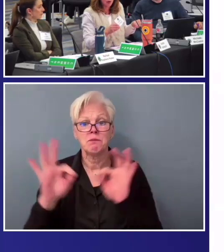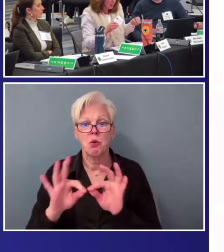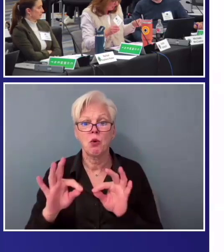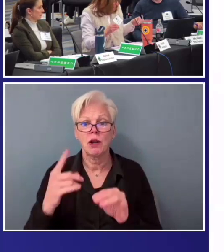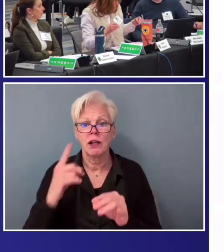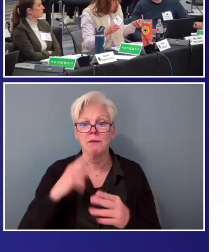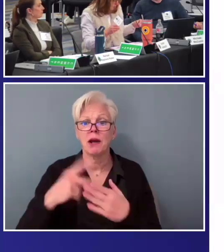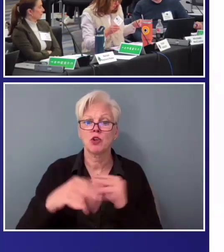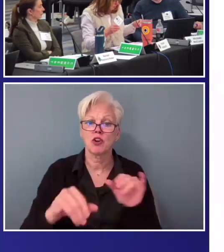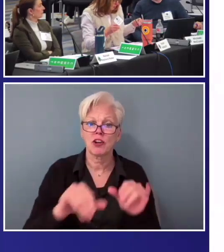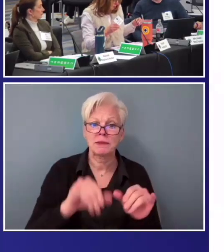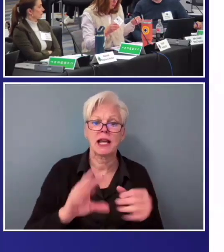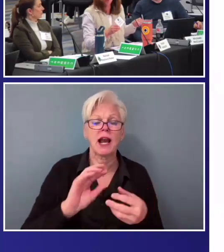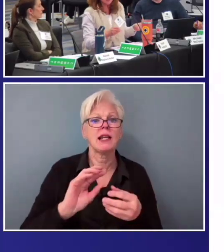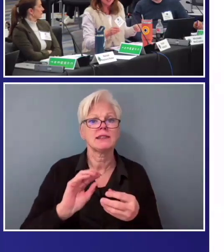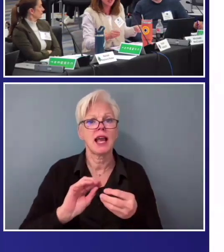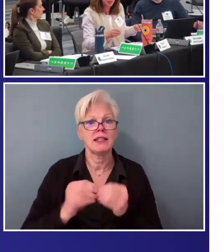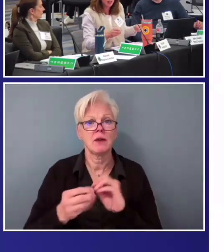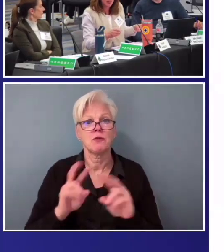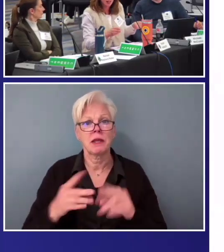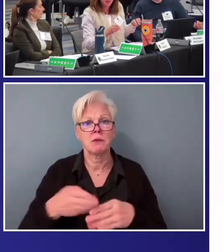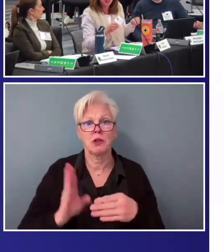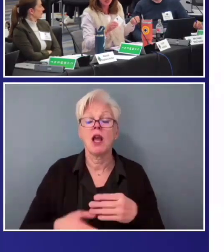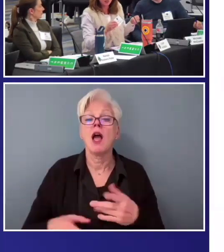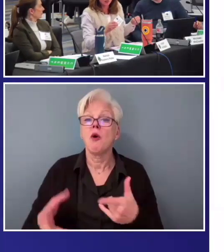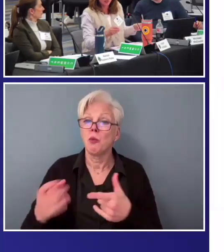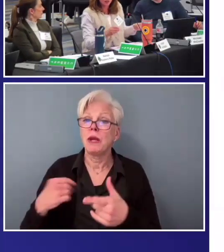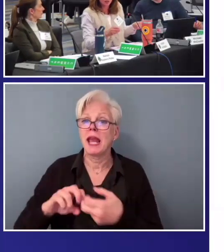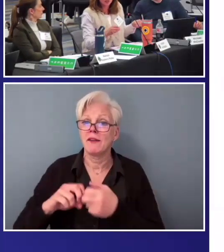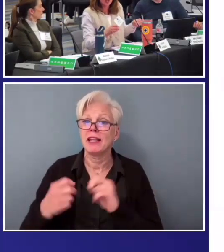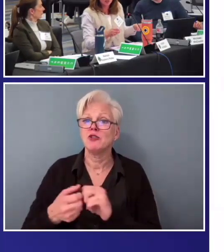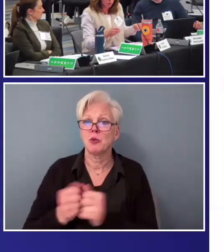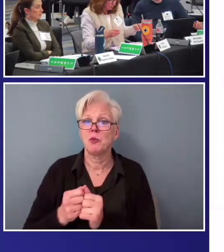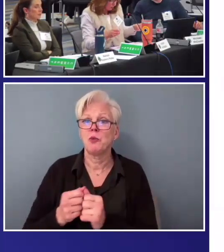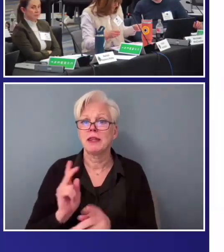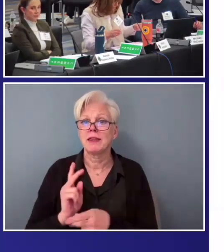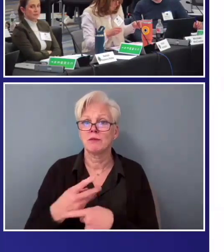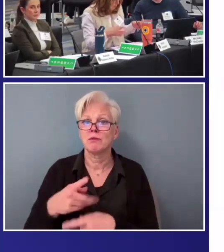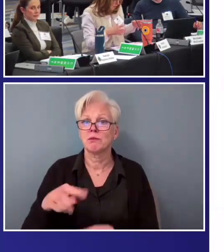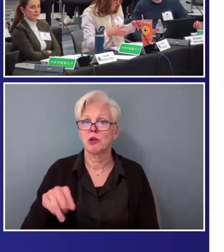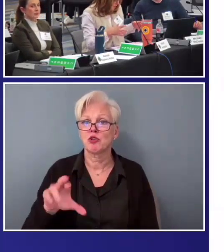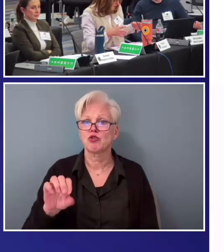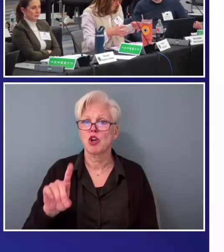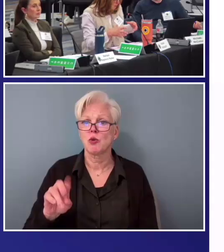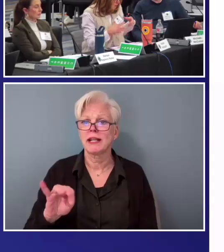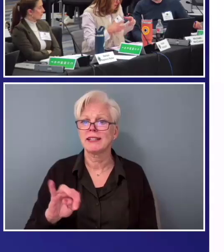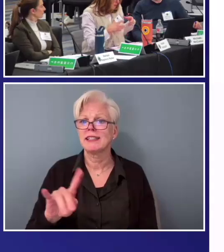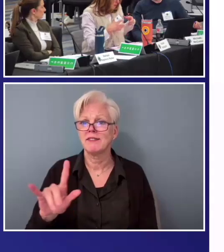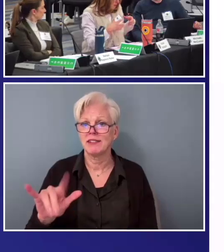We have issues with productivity that the states are trying to address in different ways. You have, you have --